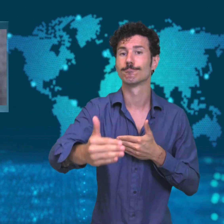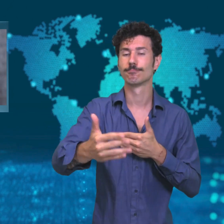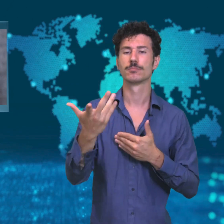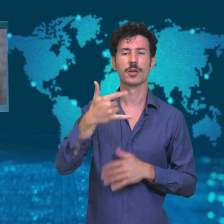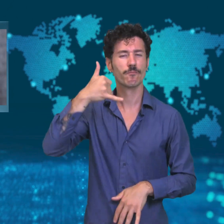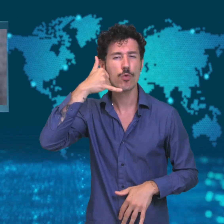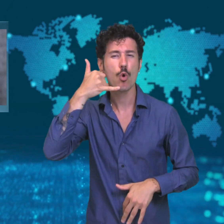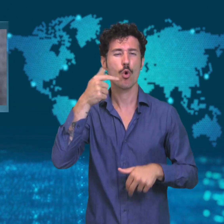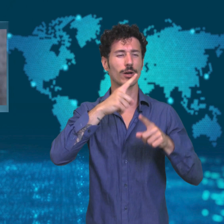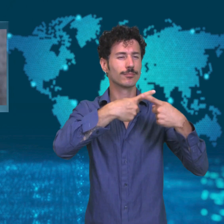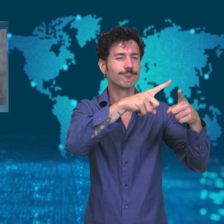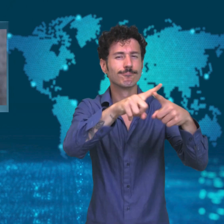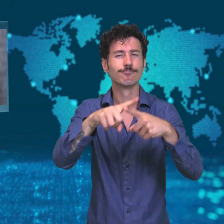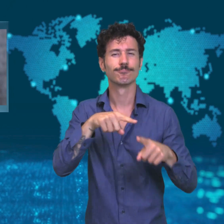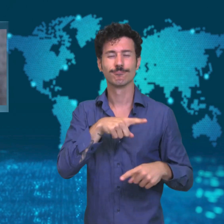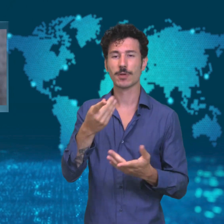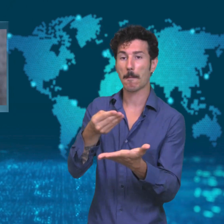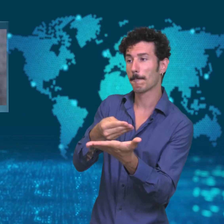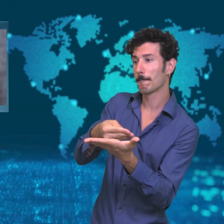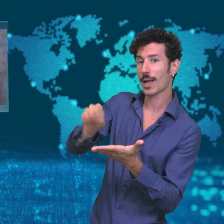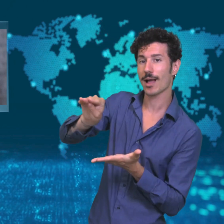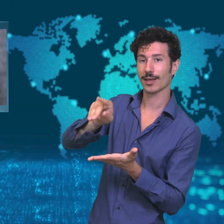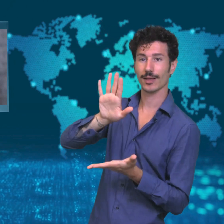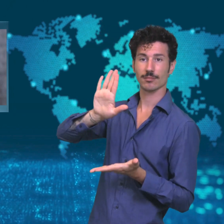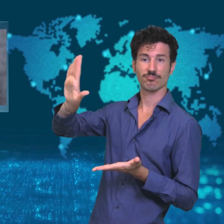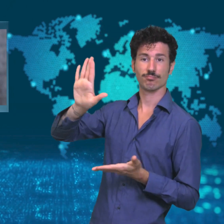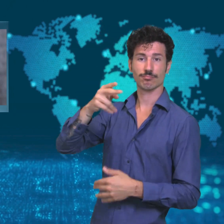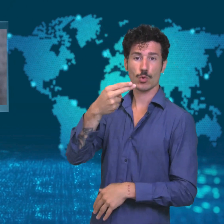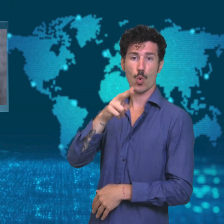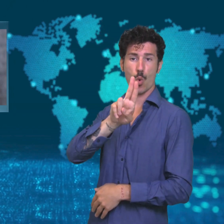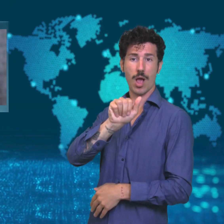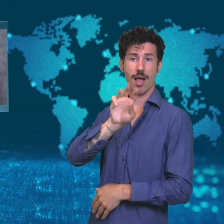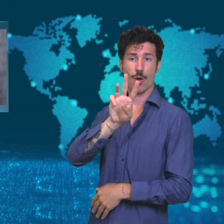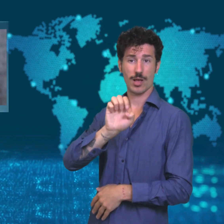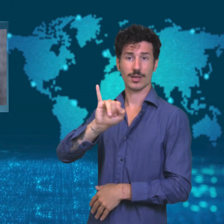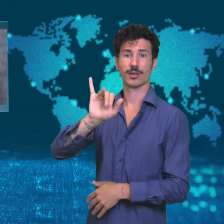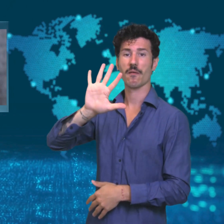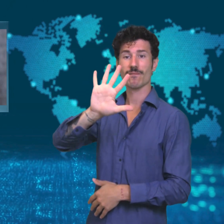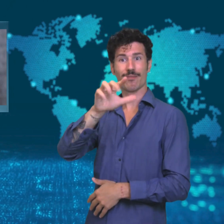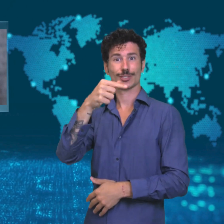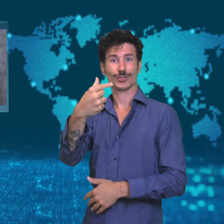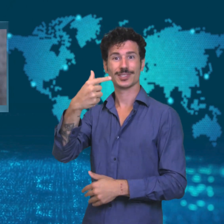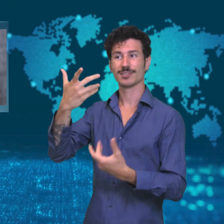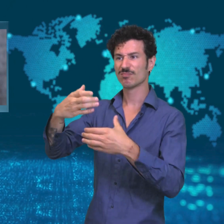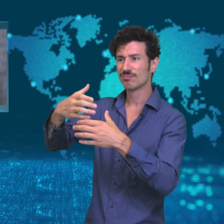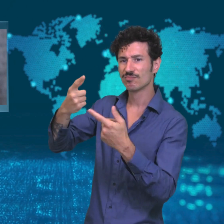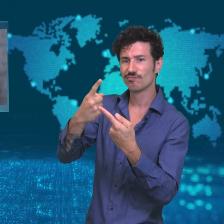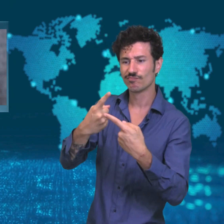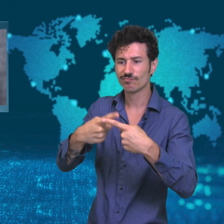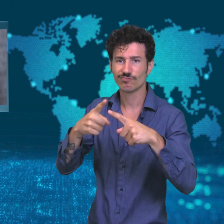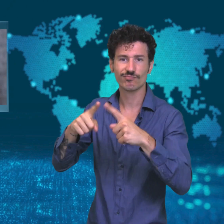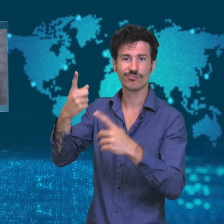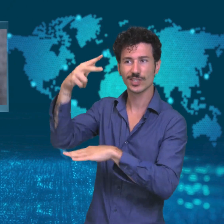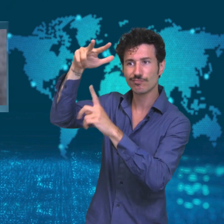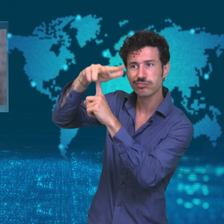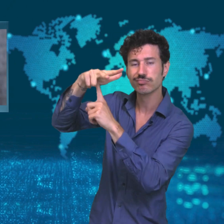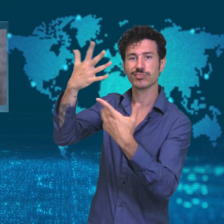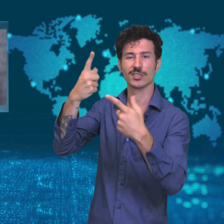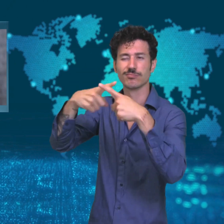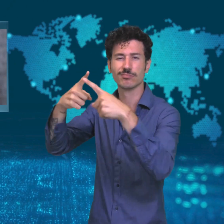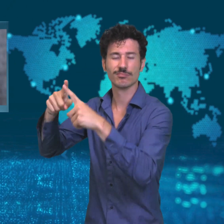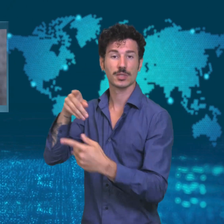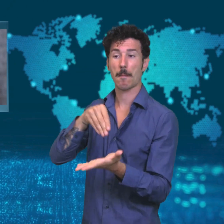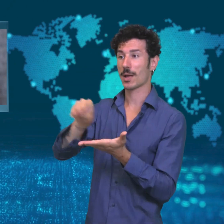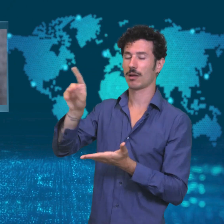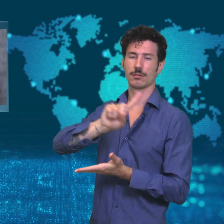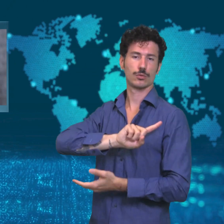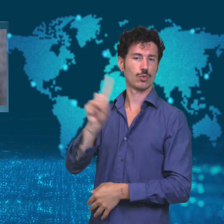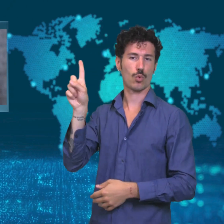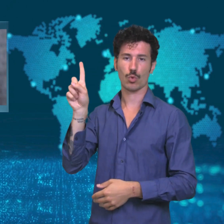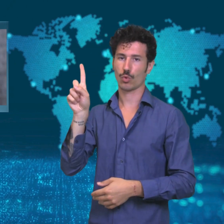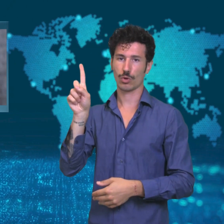but telecom operators will be forced to stop buying 5G equipment from Huawei.